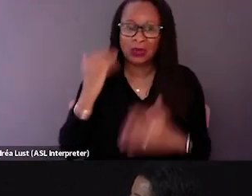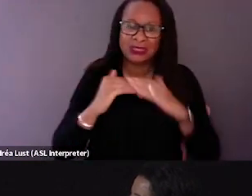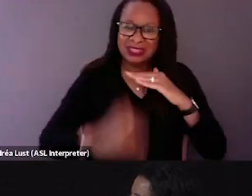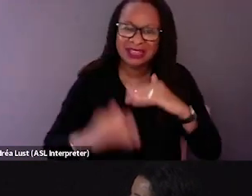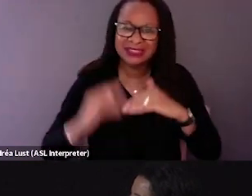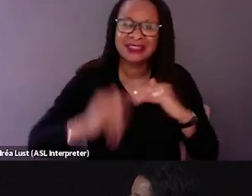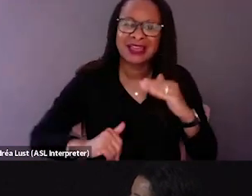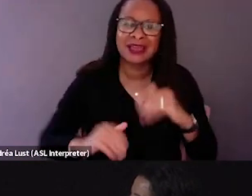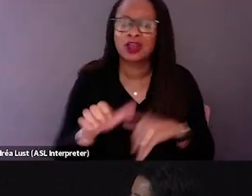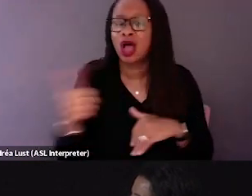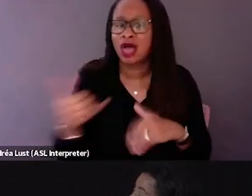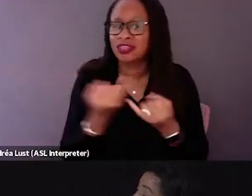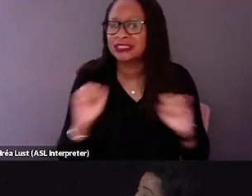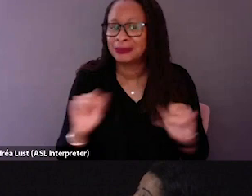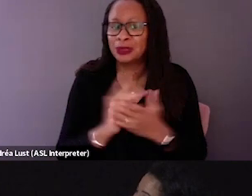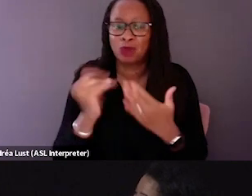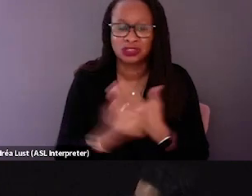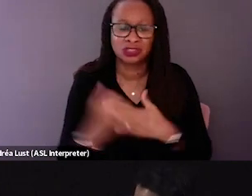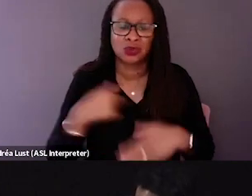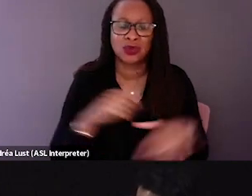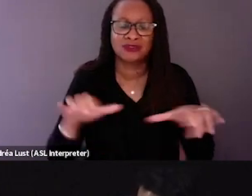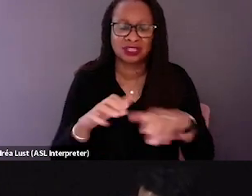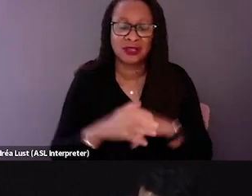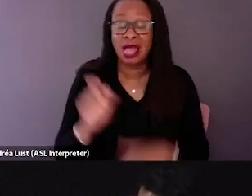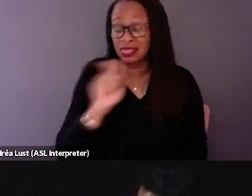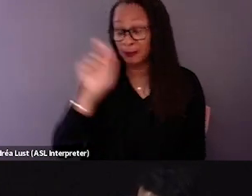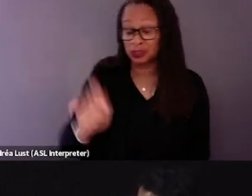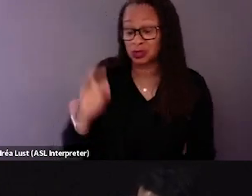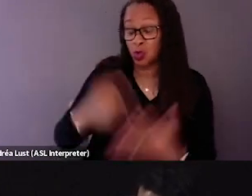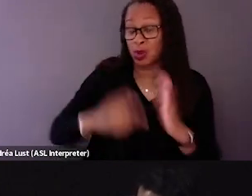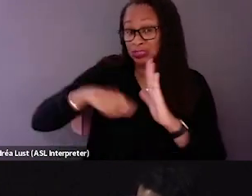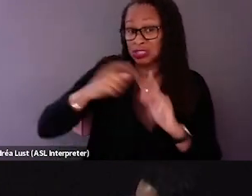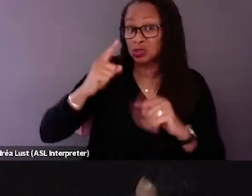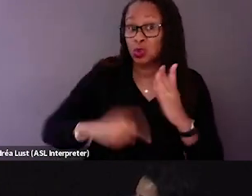than other independent projects we've done. Like the percentage of what we shot to what we used in the final film